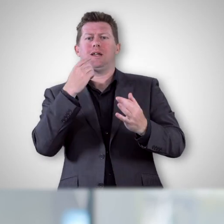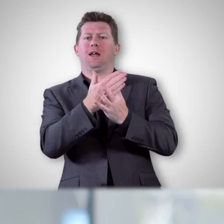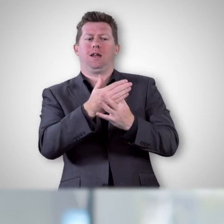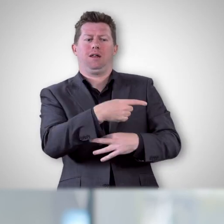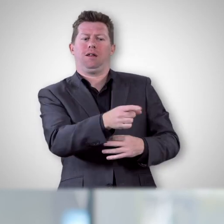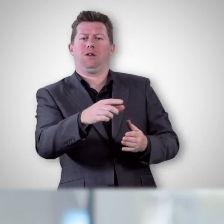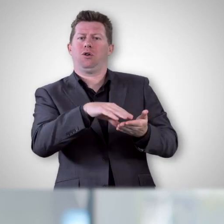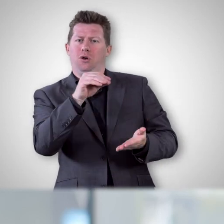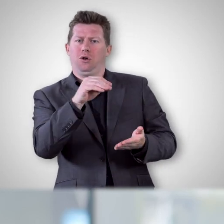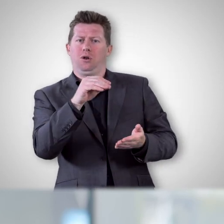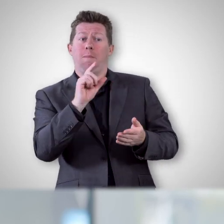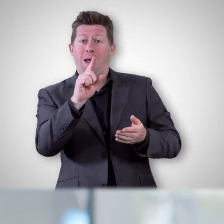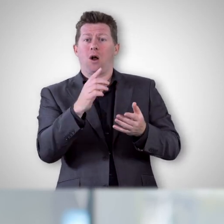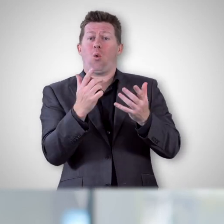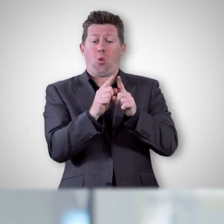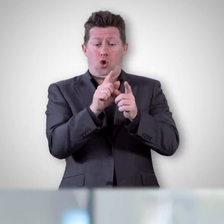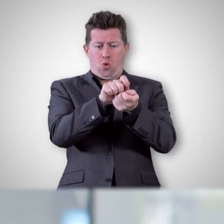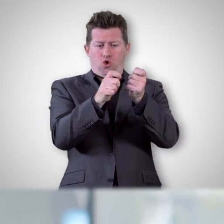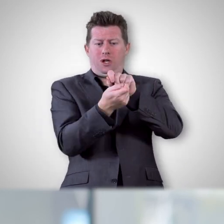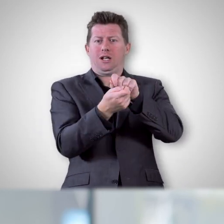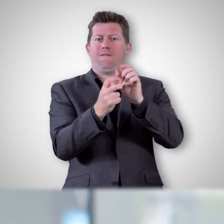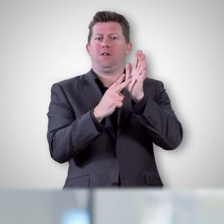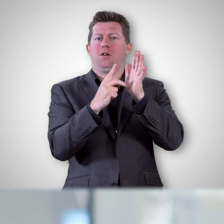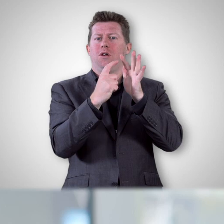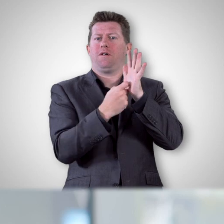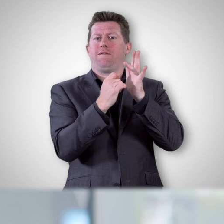But it also provides alternative versions to students, increasing their access